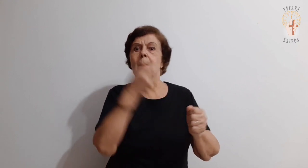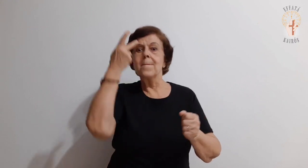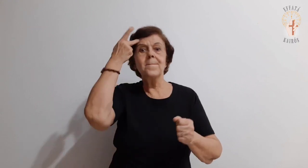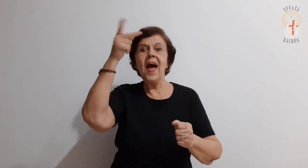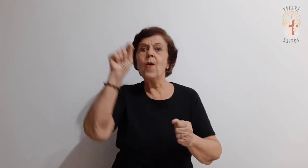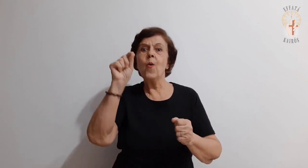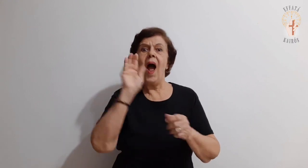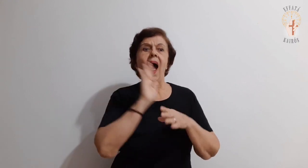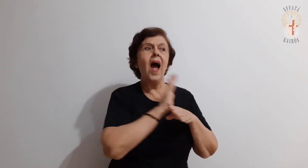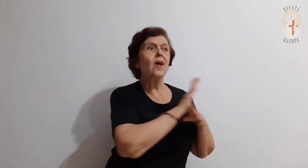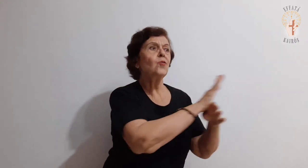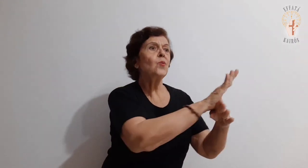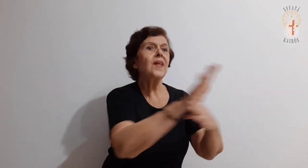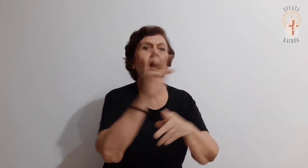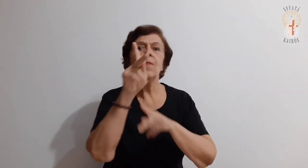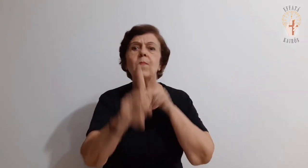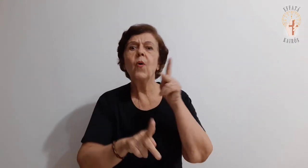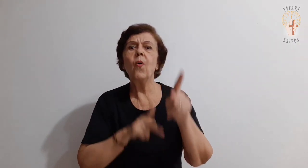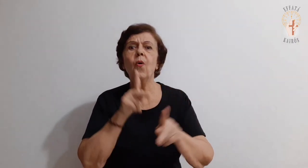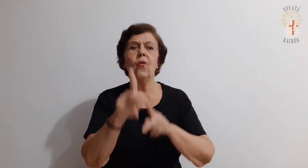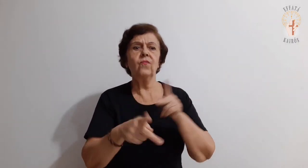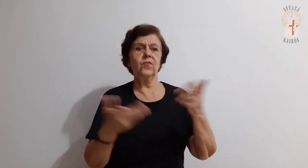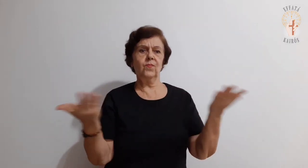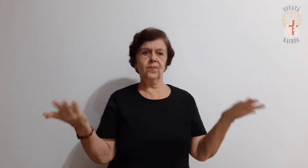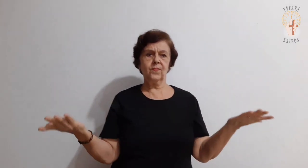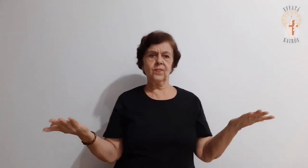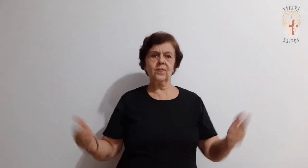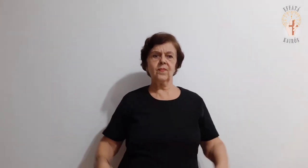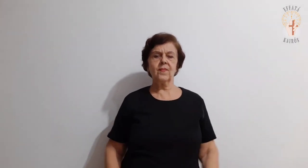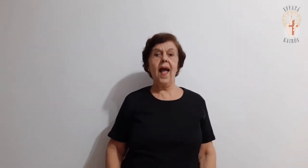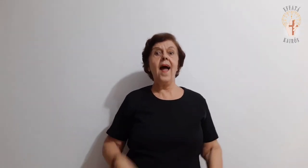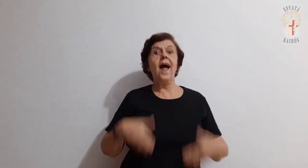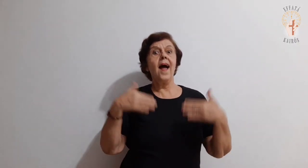and how much their intercession with God can.